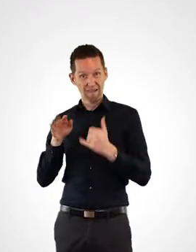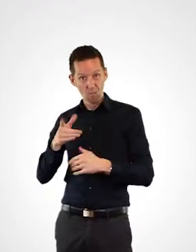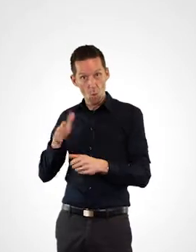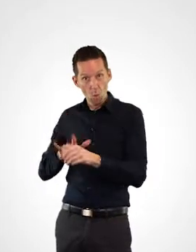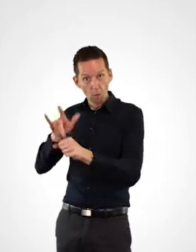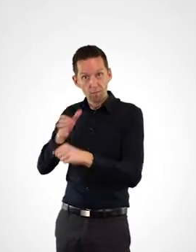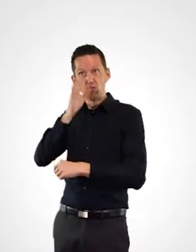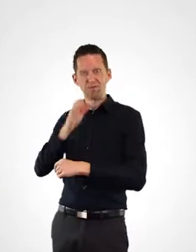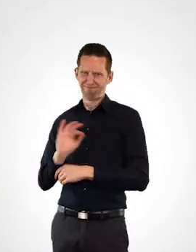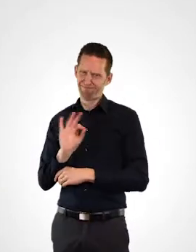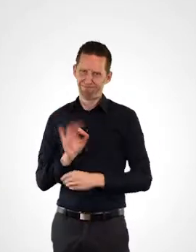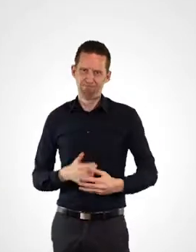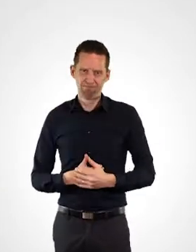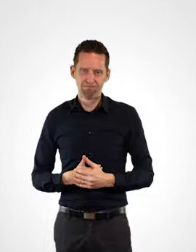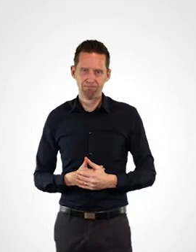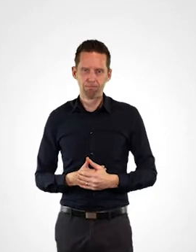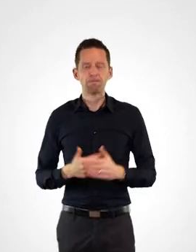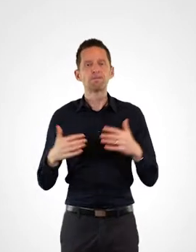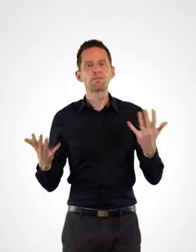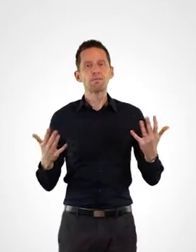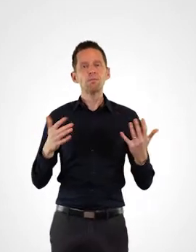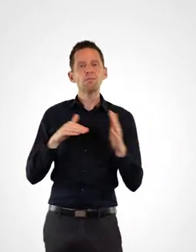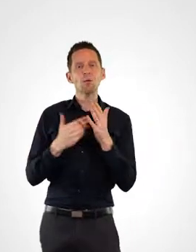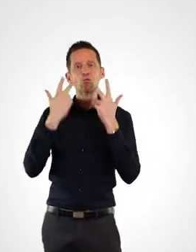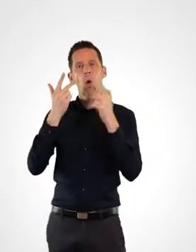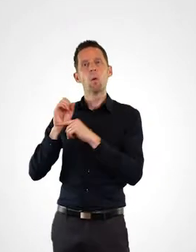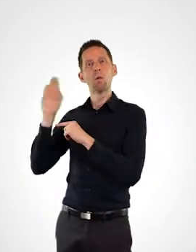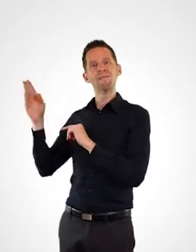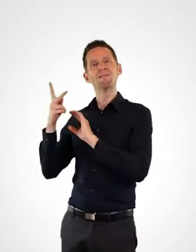Okay, so I'm going to now show you a video